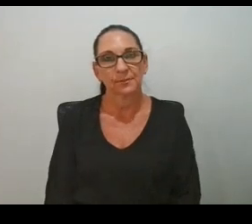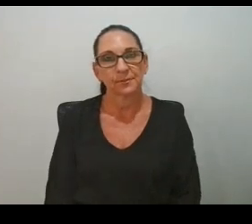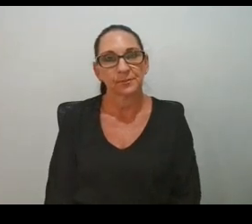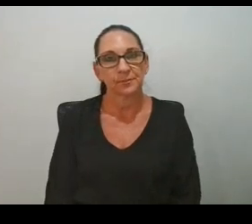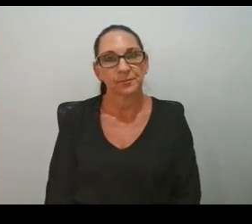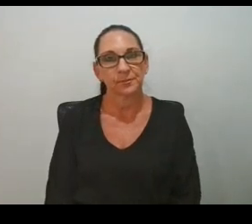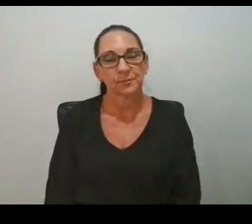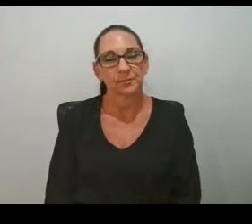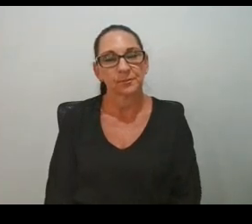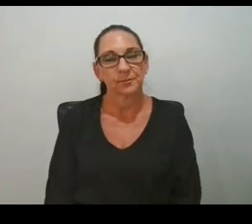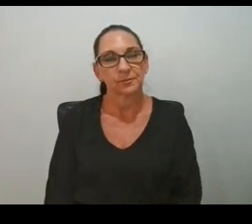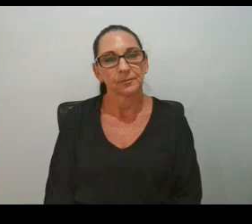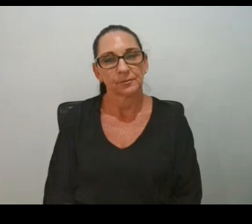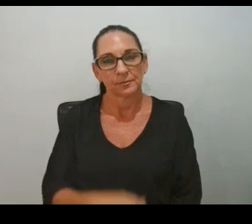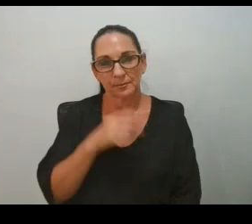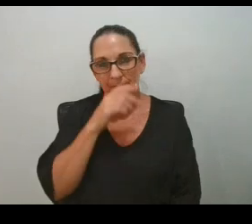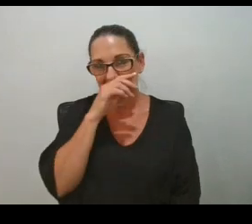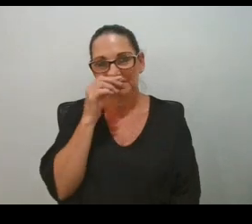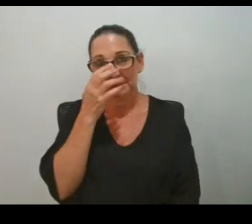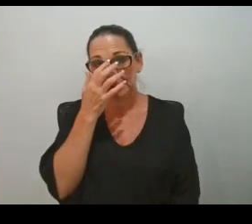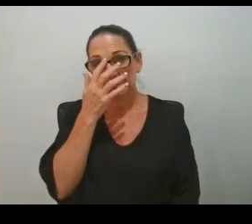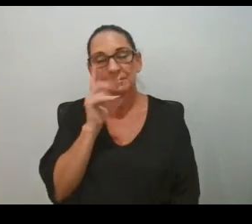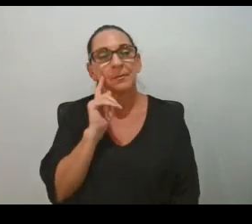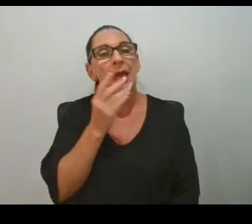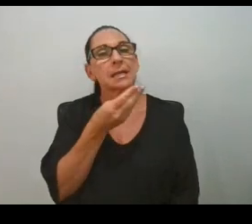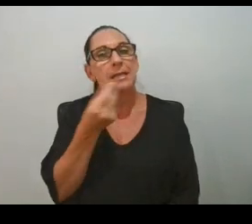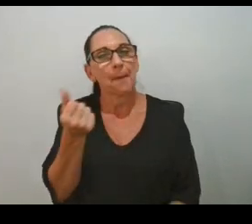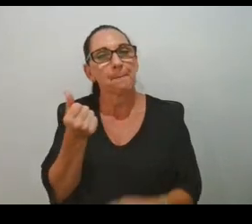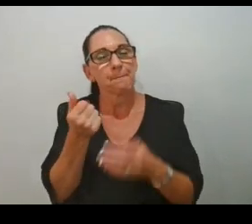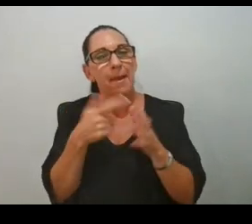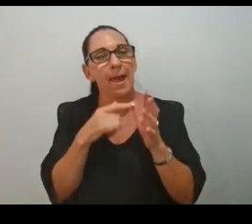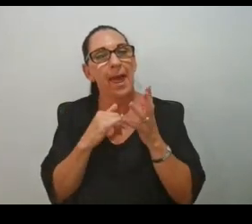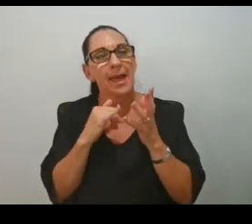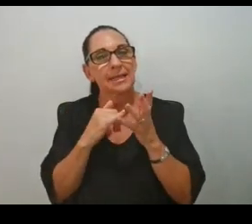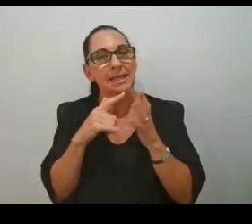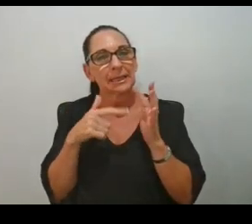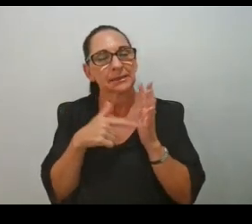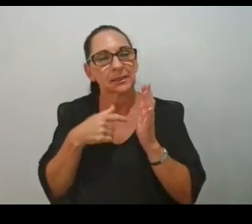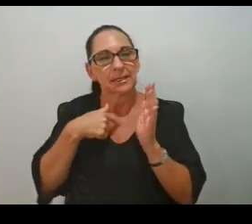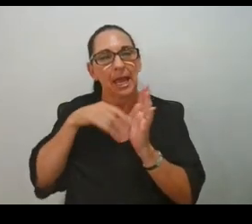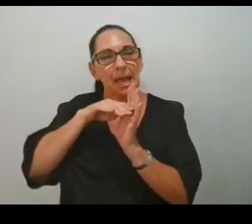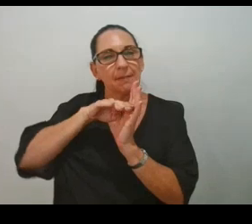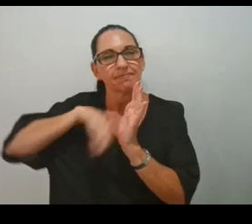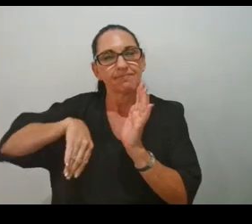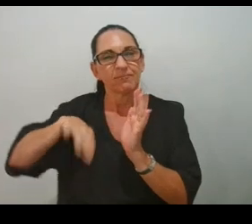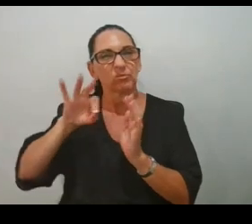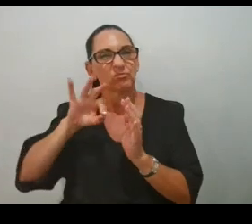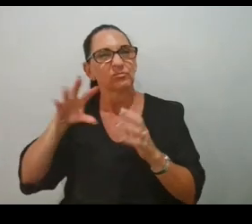so there are some assets that are exempt from our assets test and it's probably there are there is